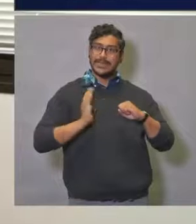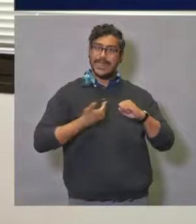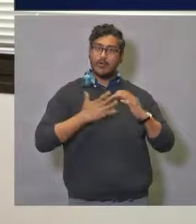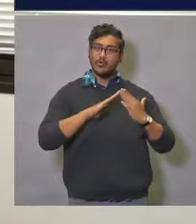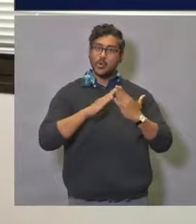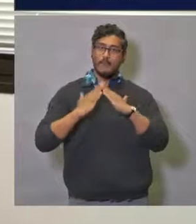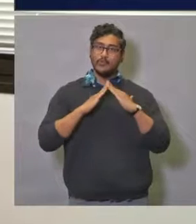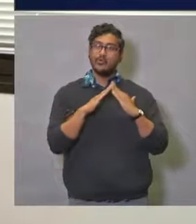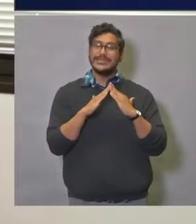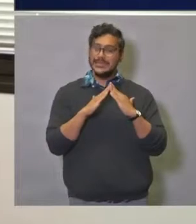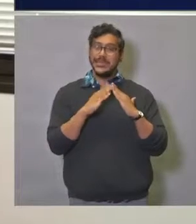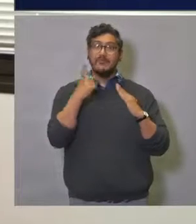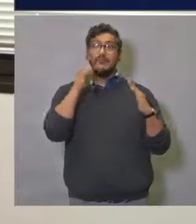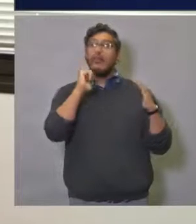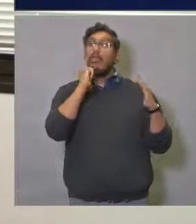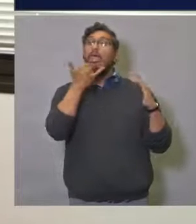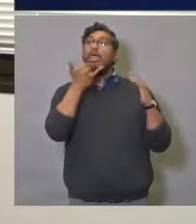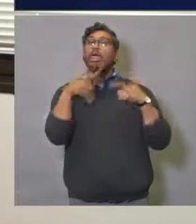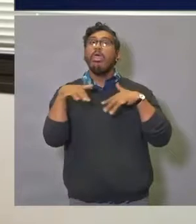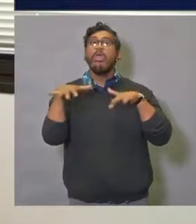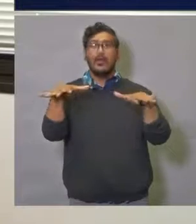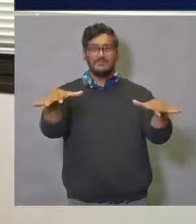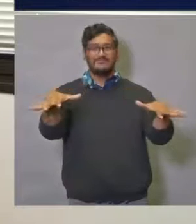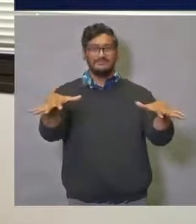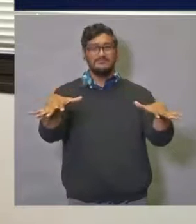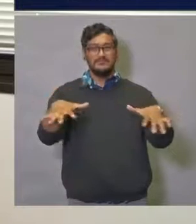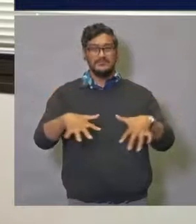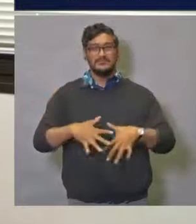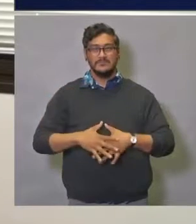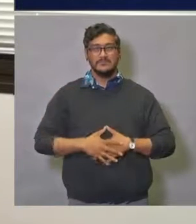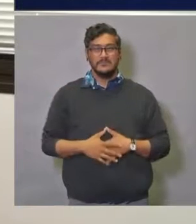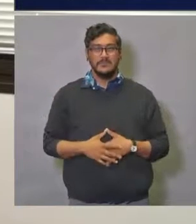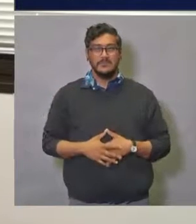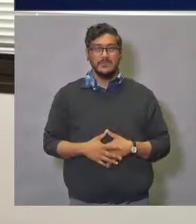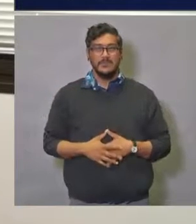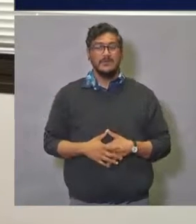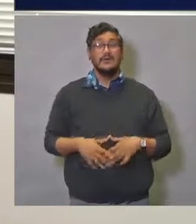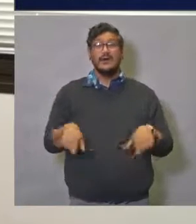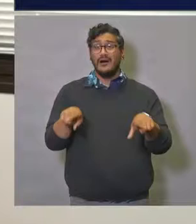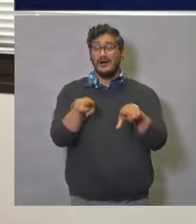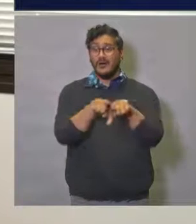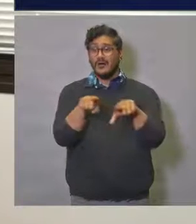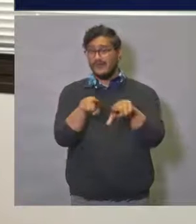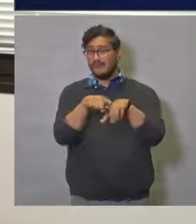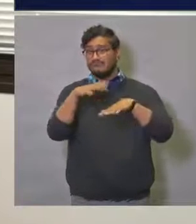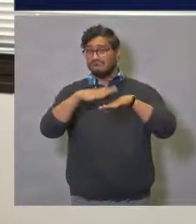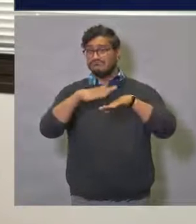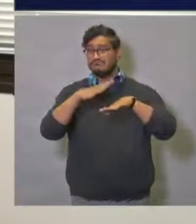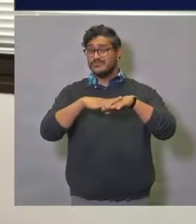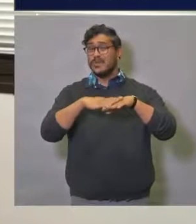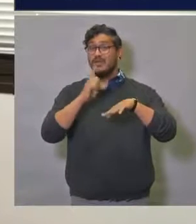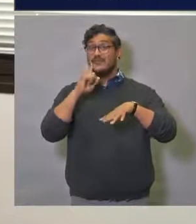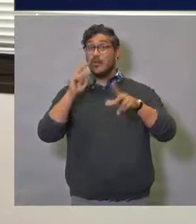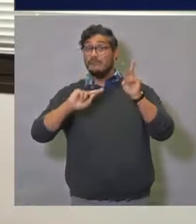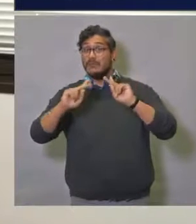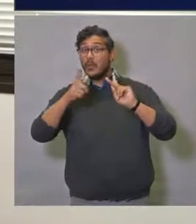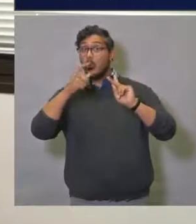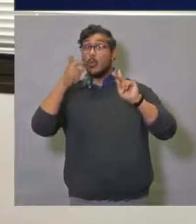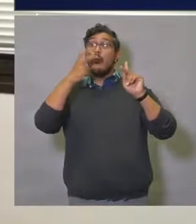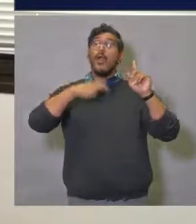DURANTE 10 DÍAS, DESPUÉS DE